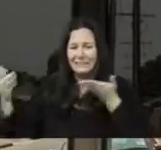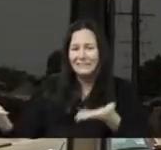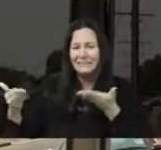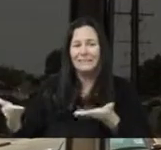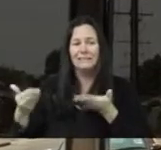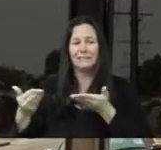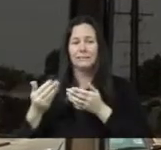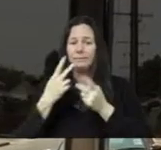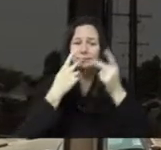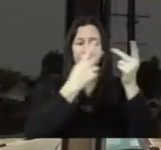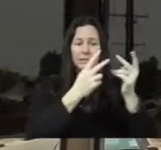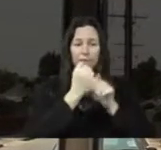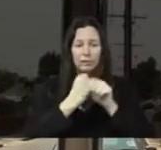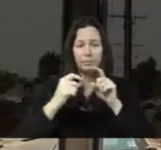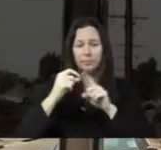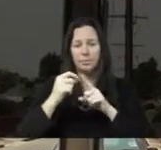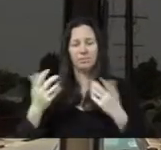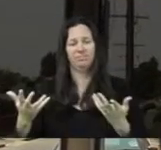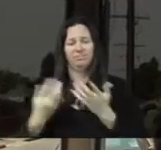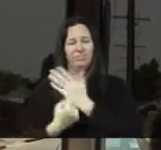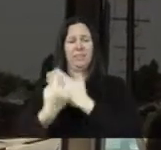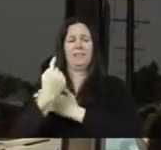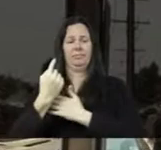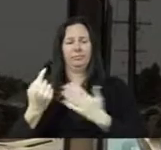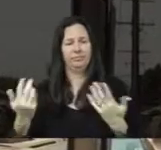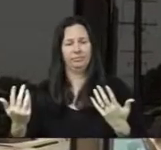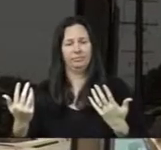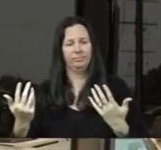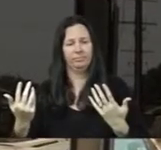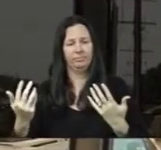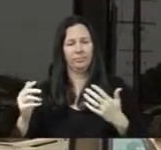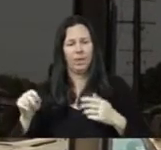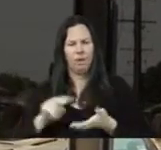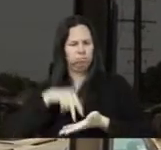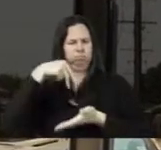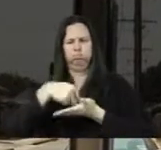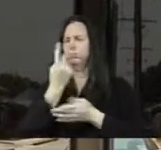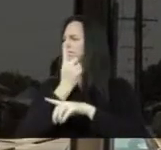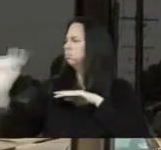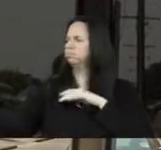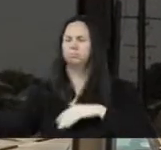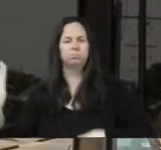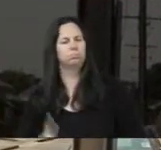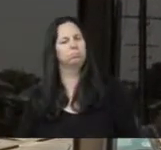but what happens is, what's just happened right now, as soon as he sees us turn up, he just walks off.